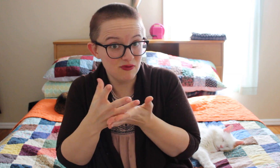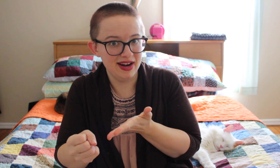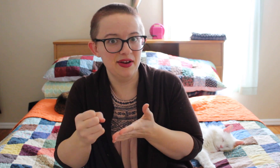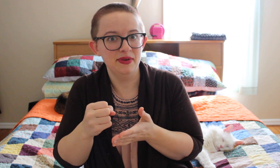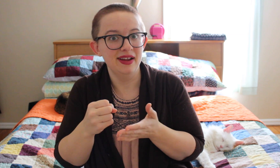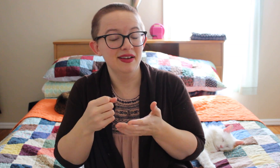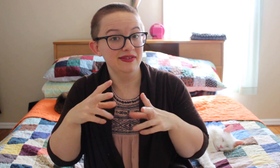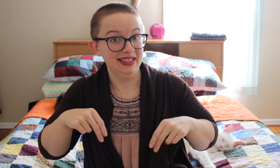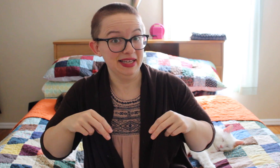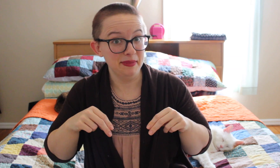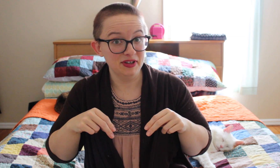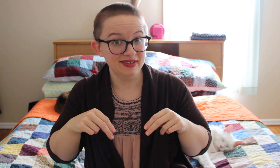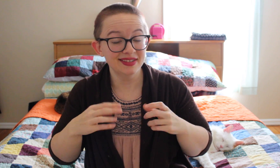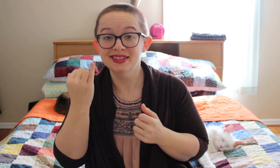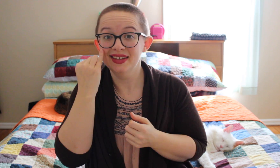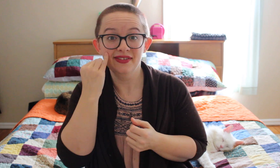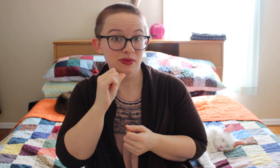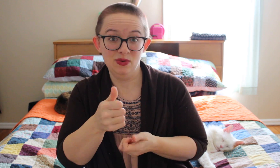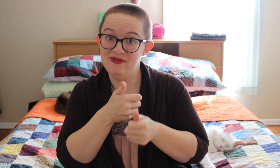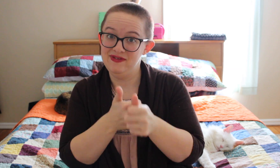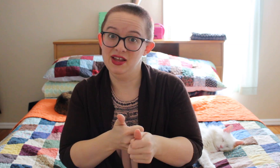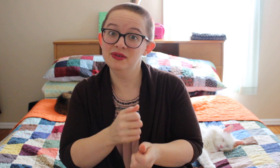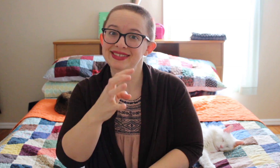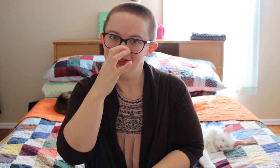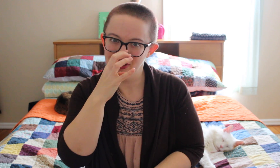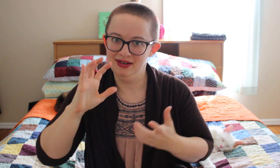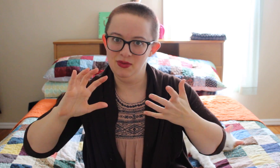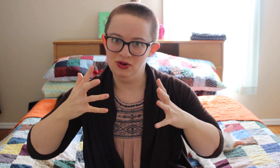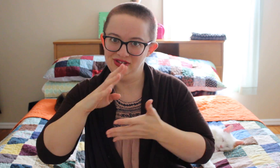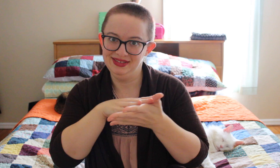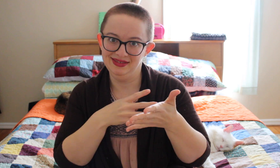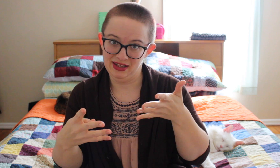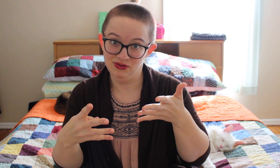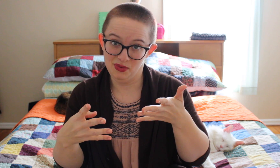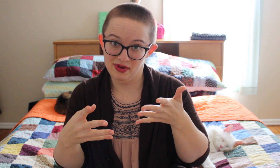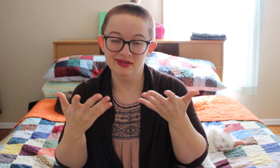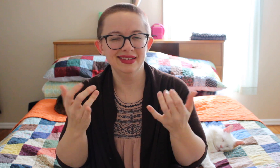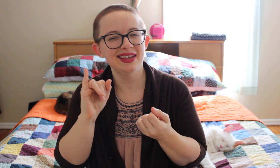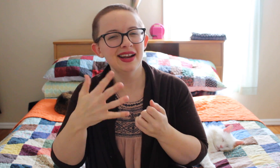Well, you can run out of diapers if you don't follow a strict washing schedule.